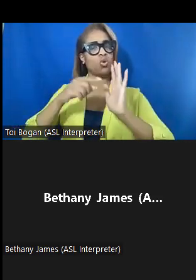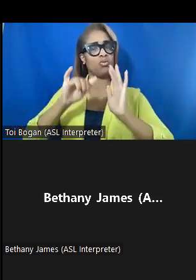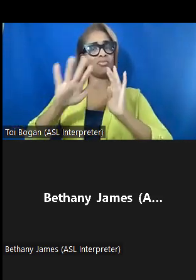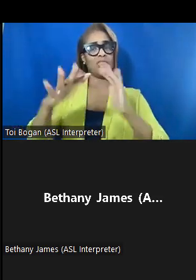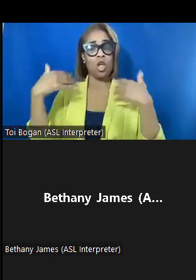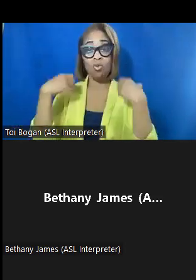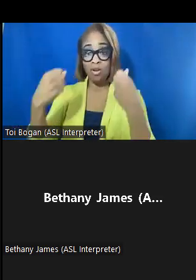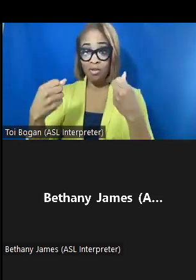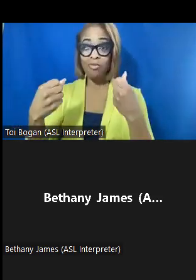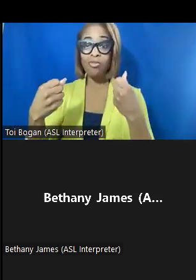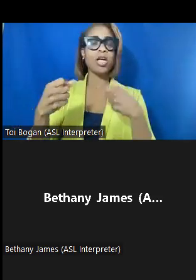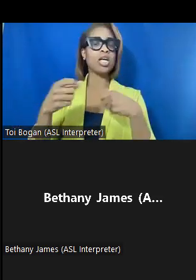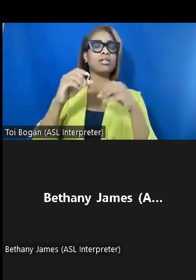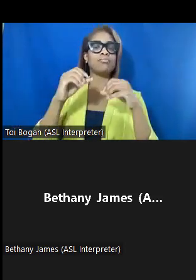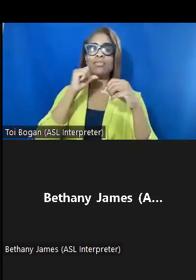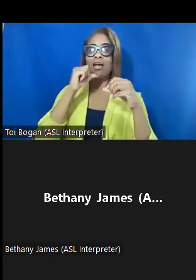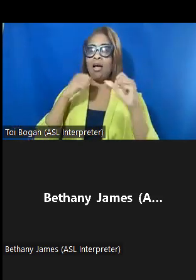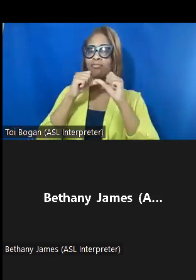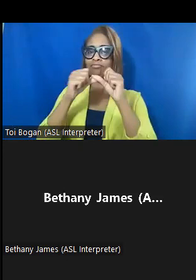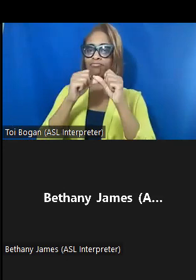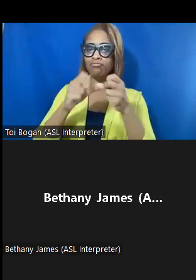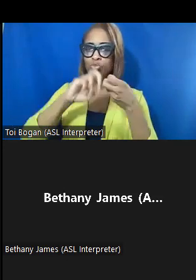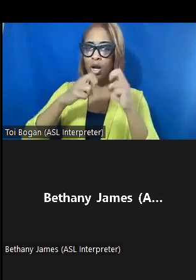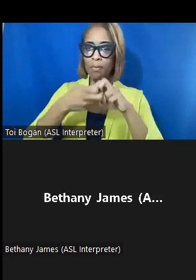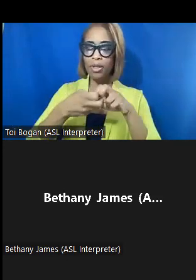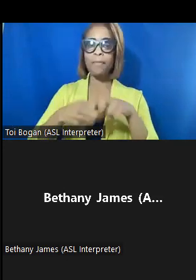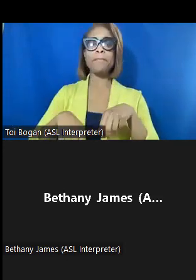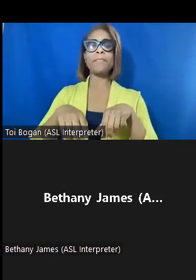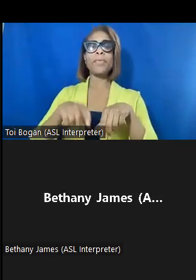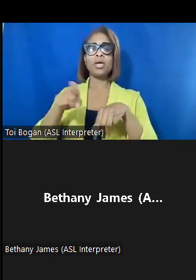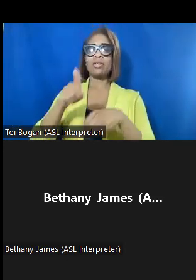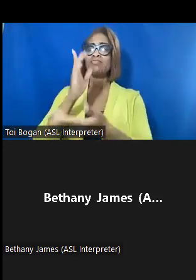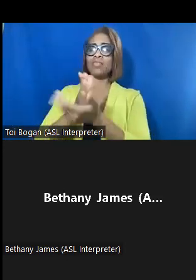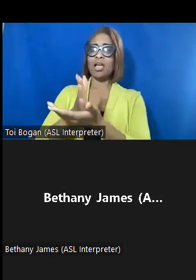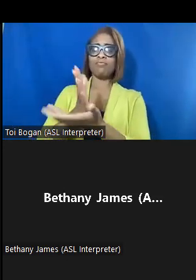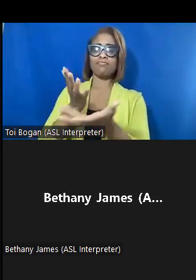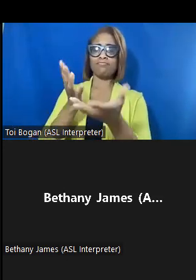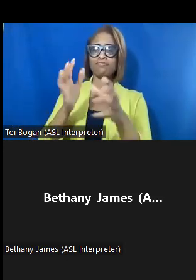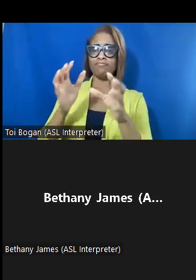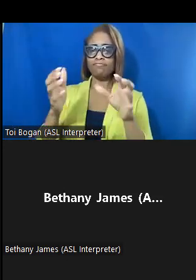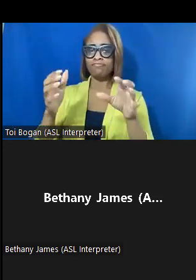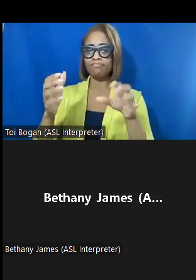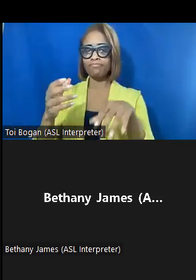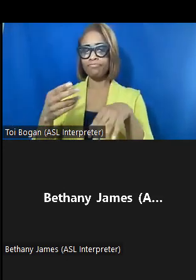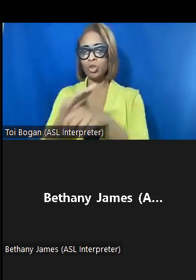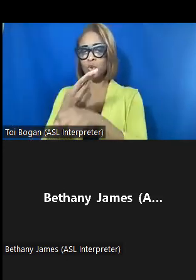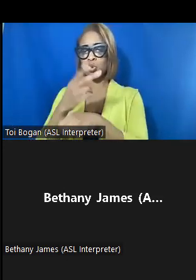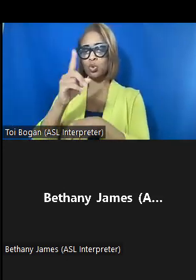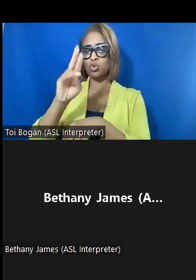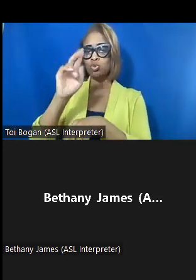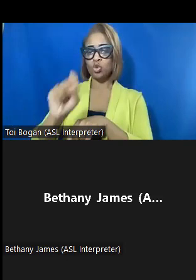There's no ongoing problems. That they've ceased engaging in the use of drugs, and they're either participating in